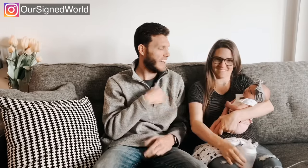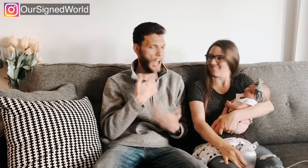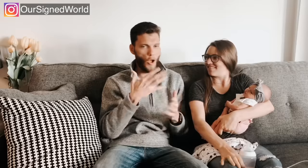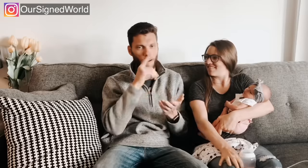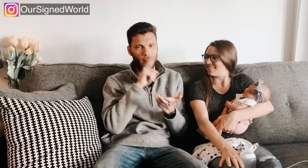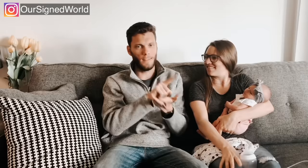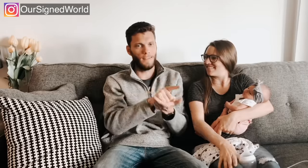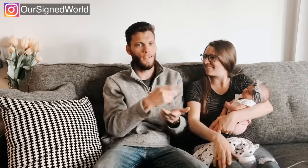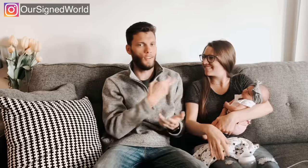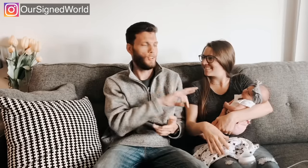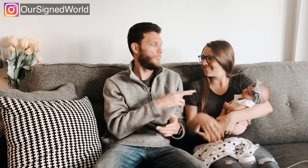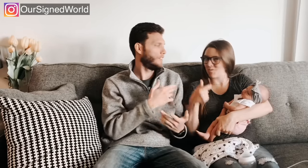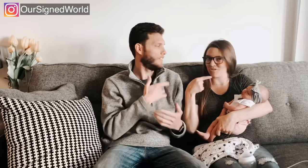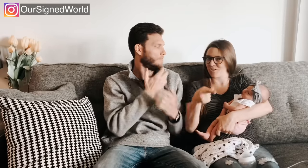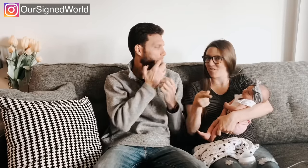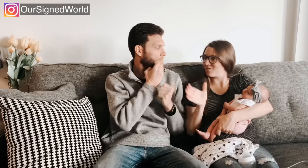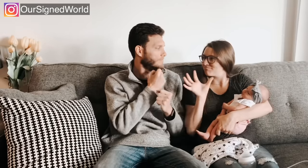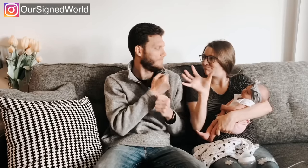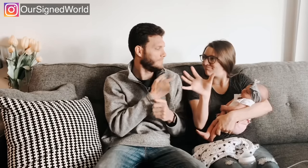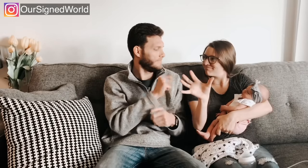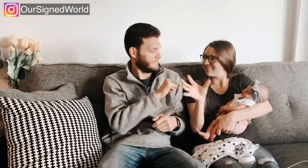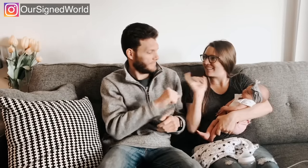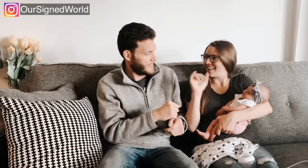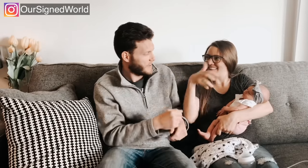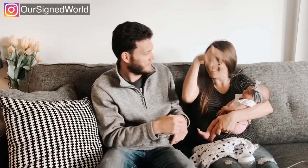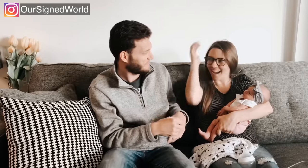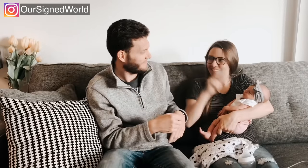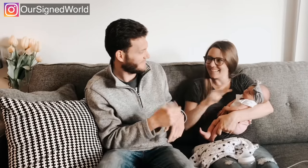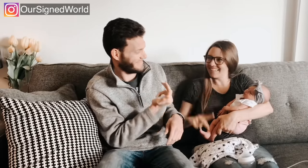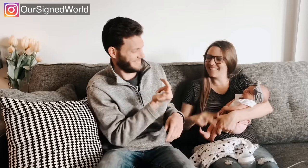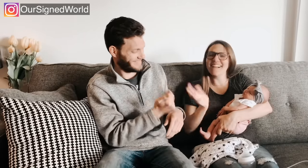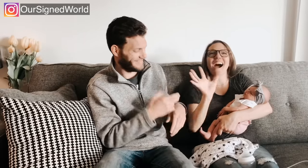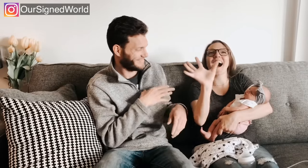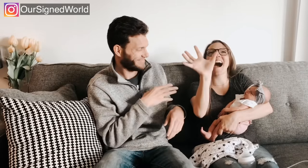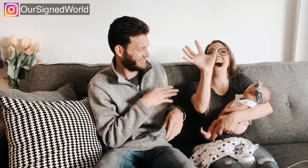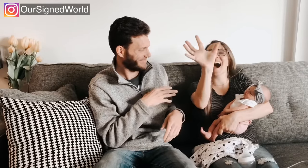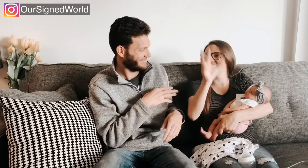I've already fallen in love with her! C: Want to show her? Like the Lion King? haha